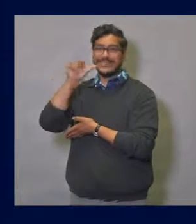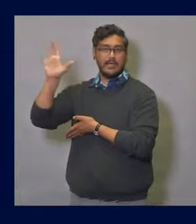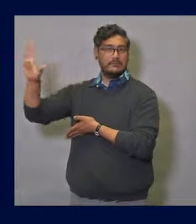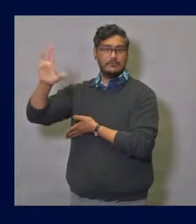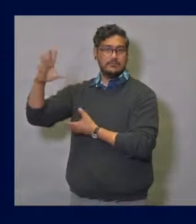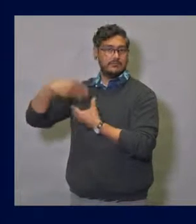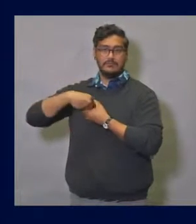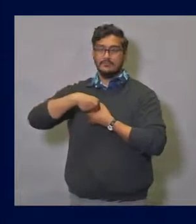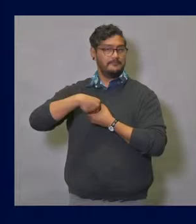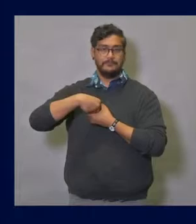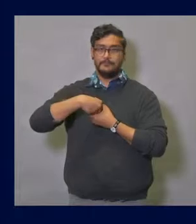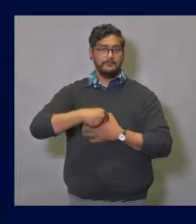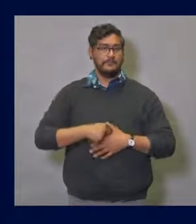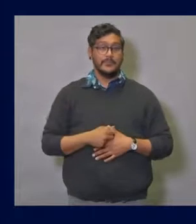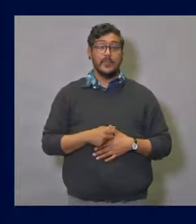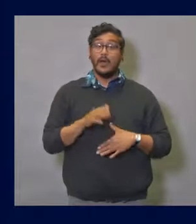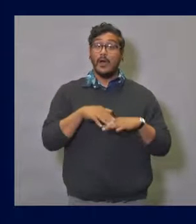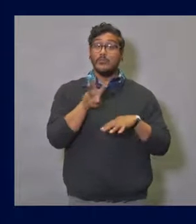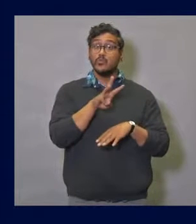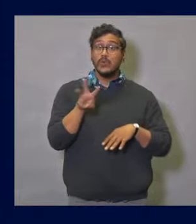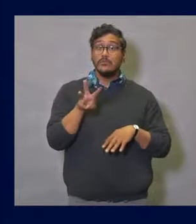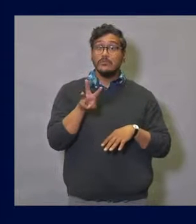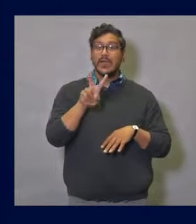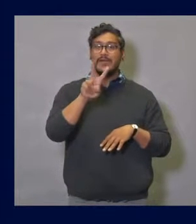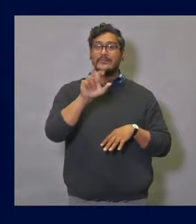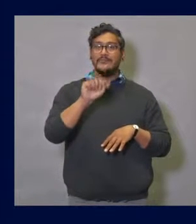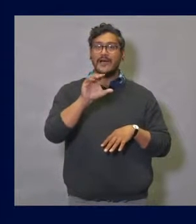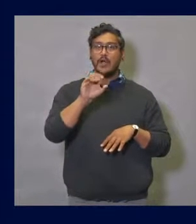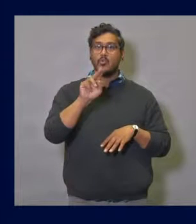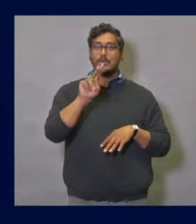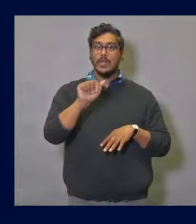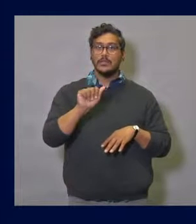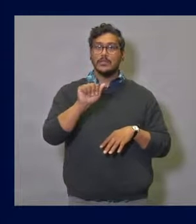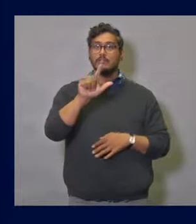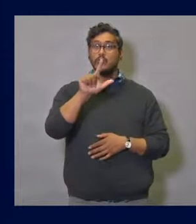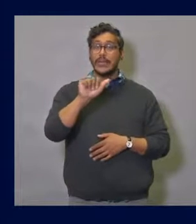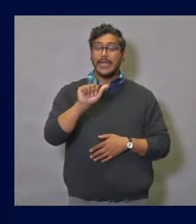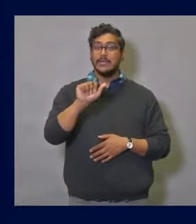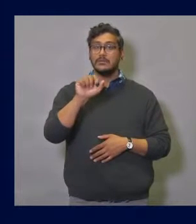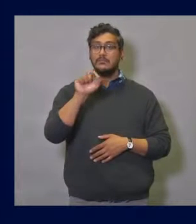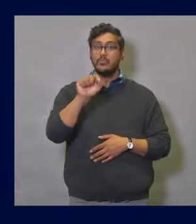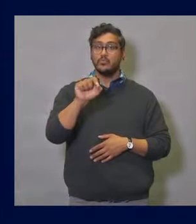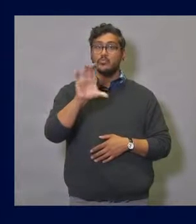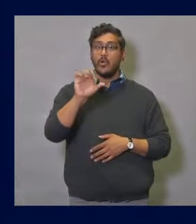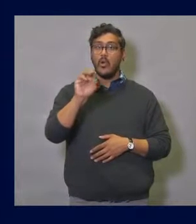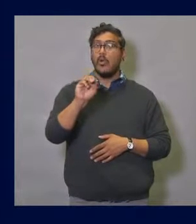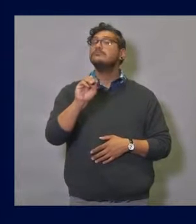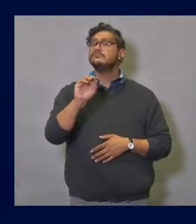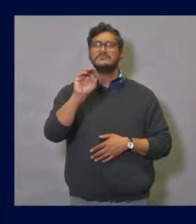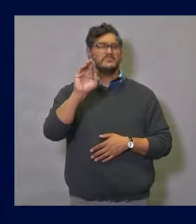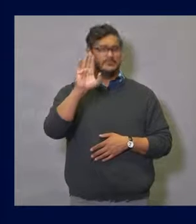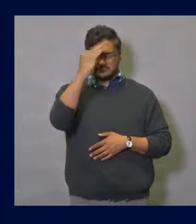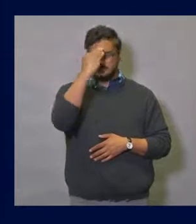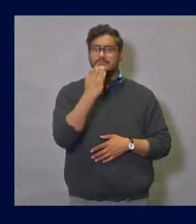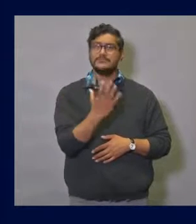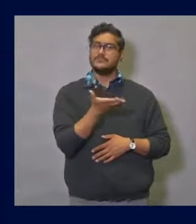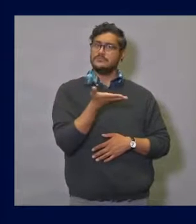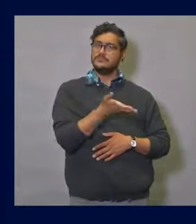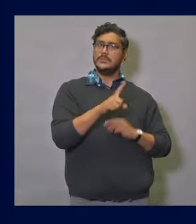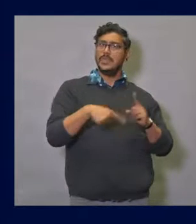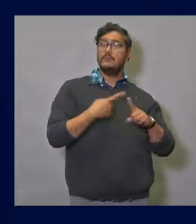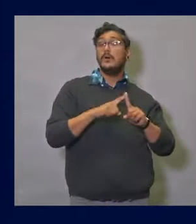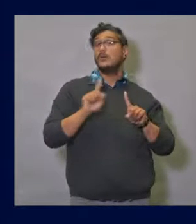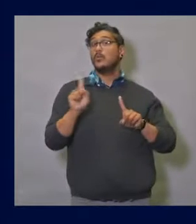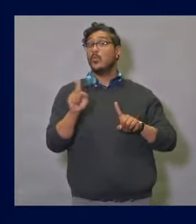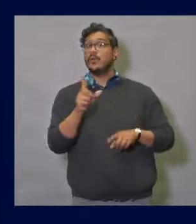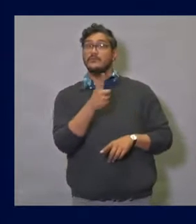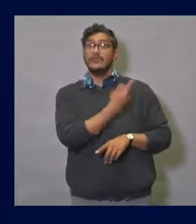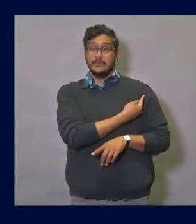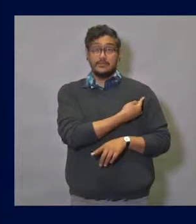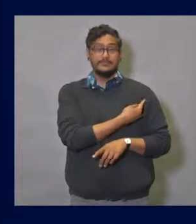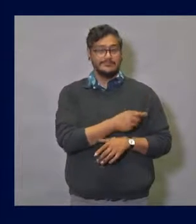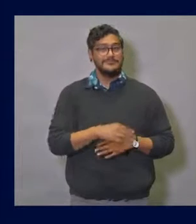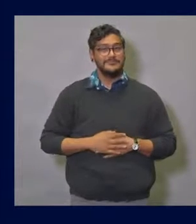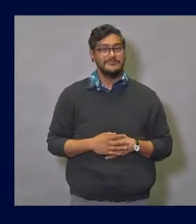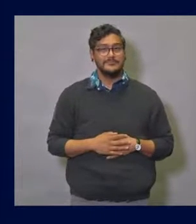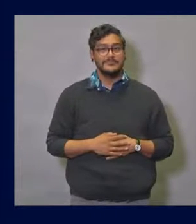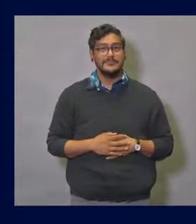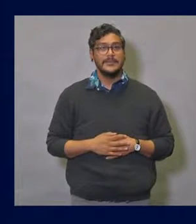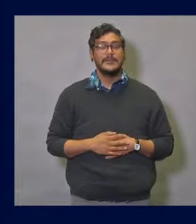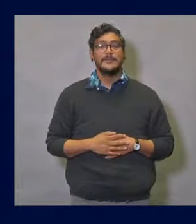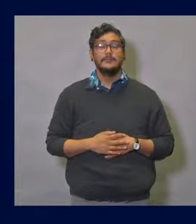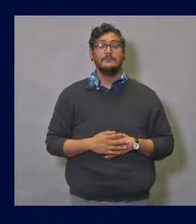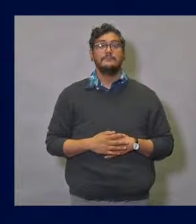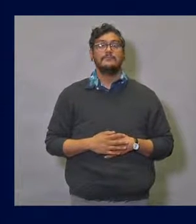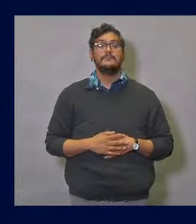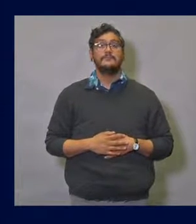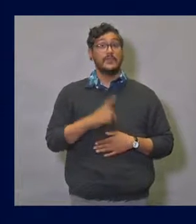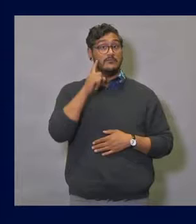CONDADOS.